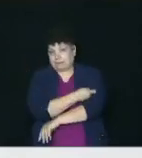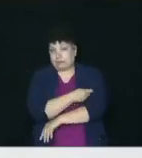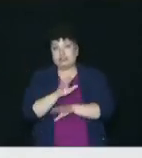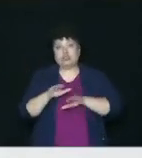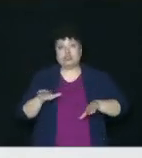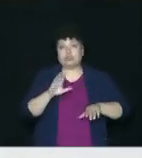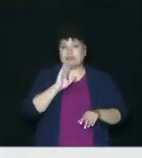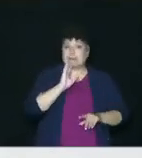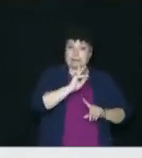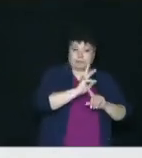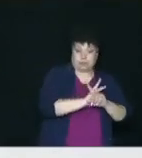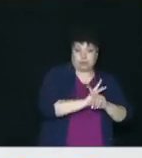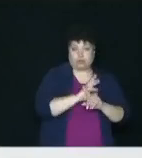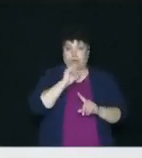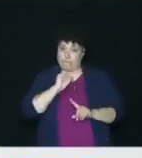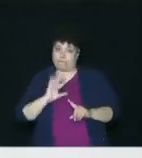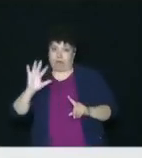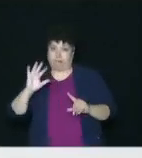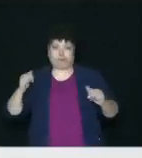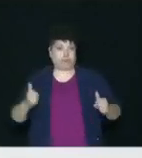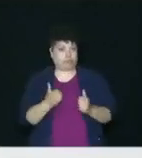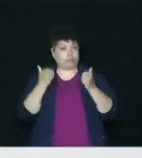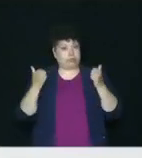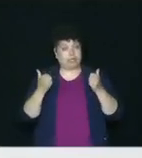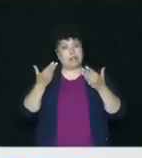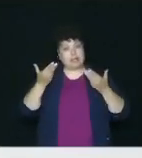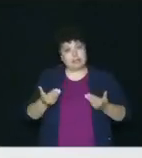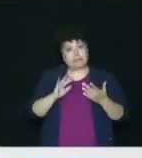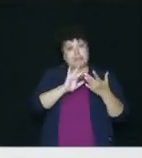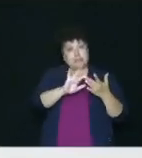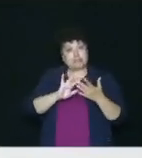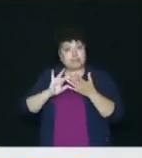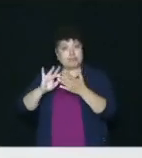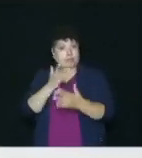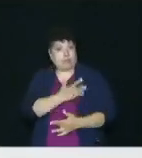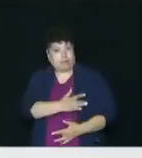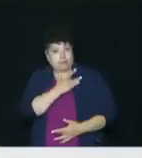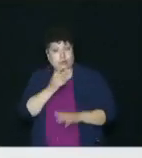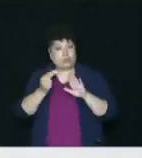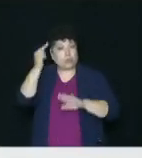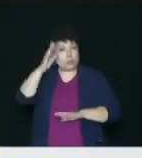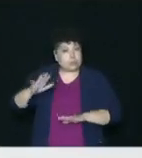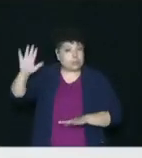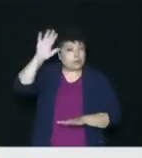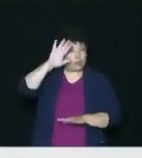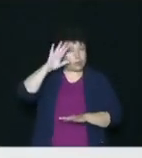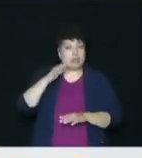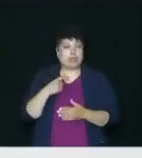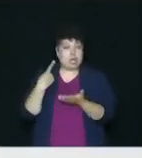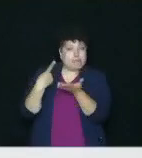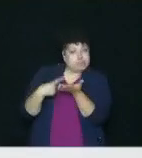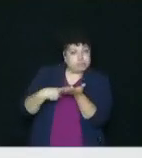WILL BE SUFFICIENT SUPPLY OF THIS VACCINE FOR CHILDREN SIX